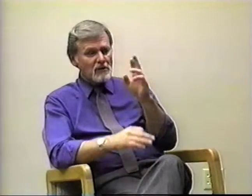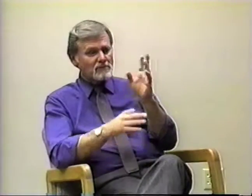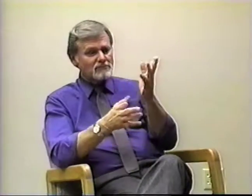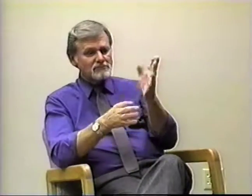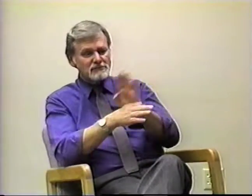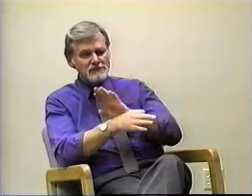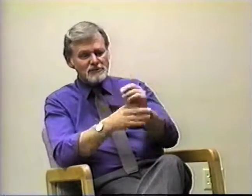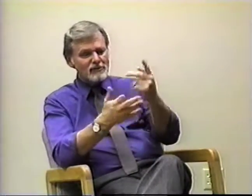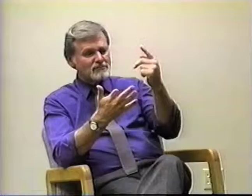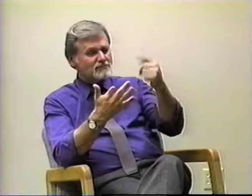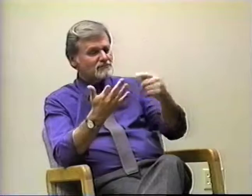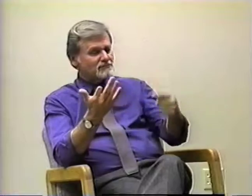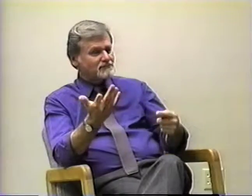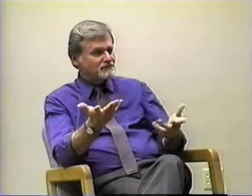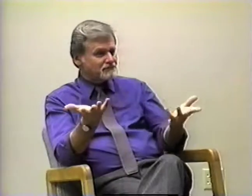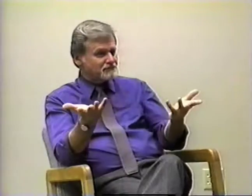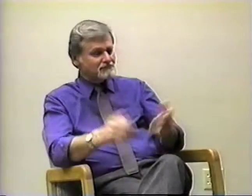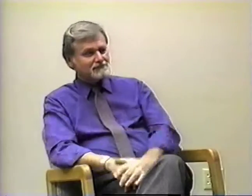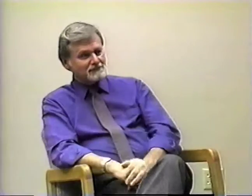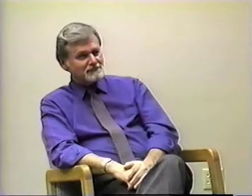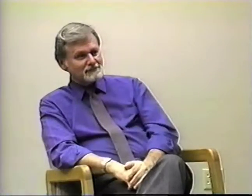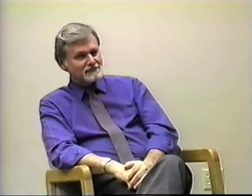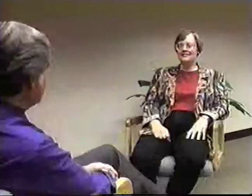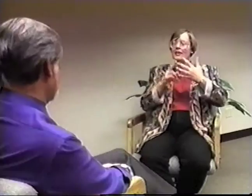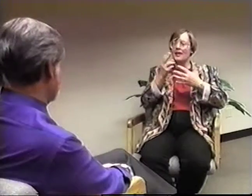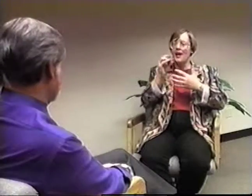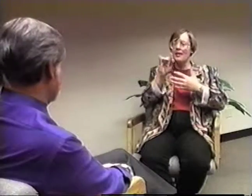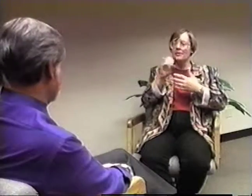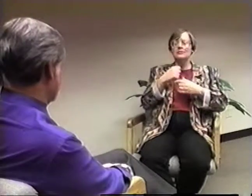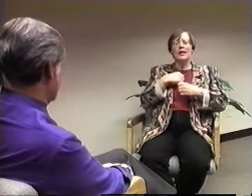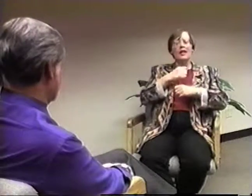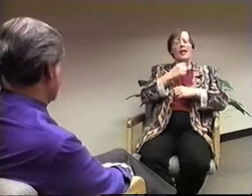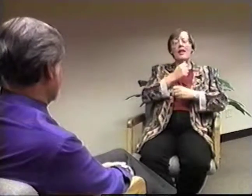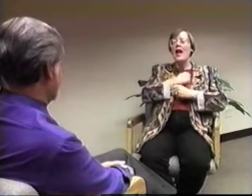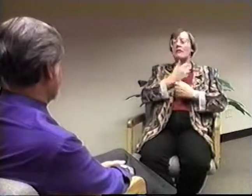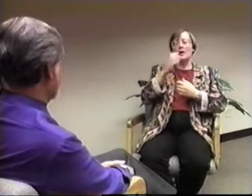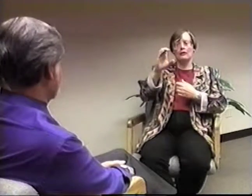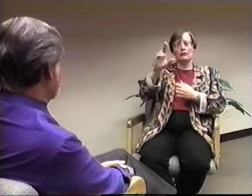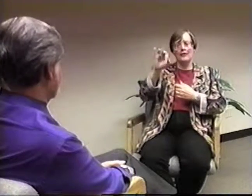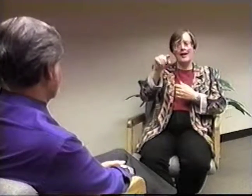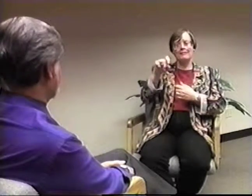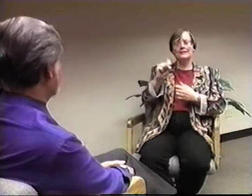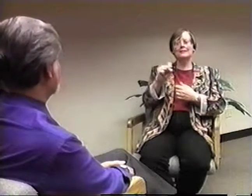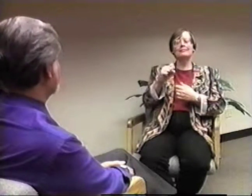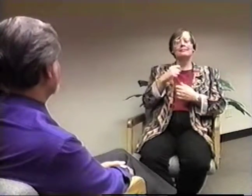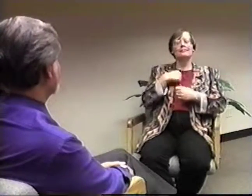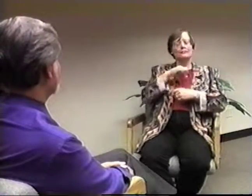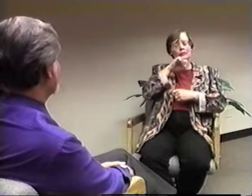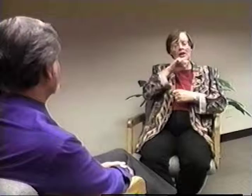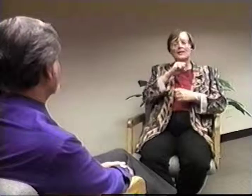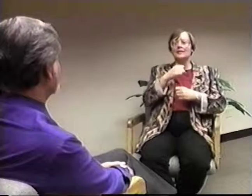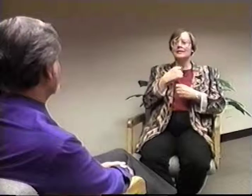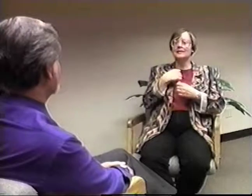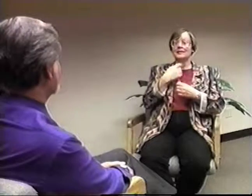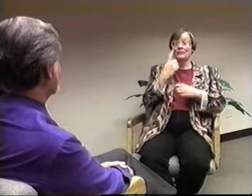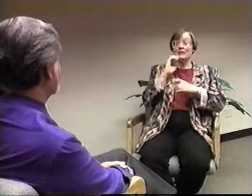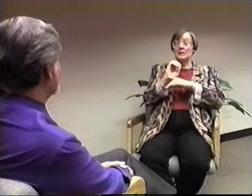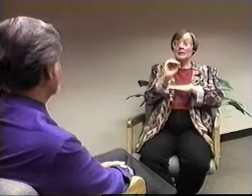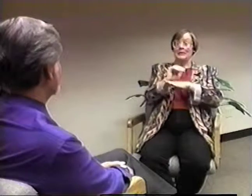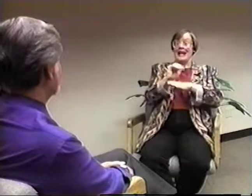Can you tell me, do you have any hobbies or businesses? I have many hobbies, but I absolutely love crafts.